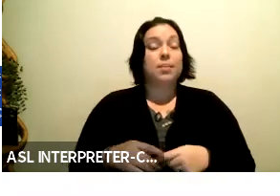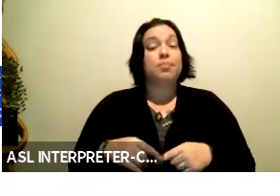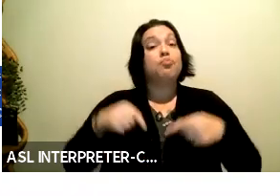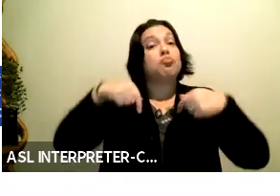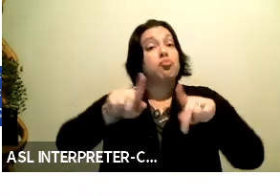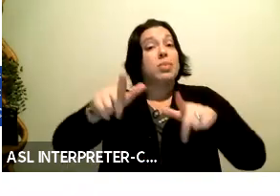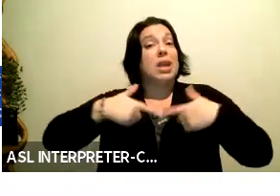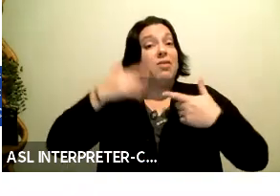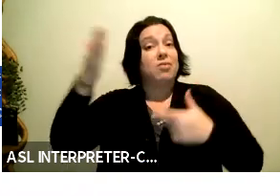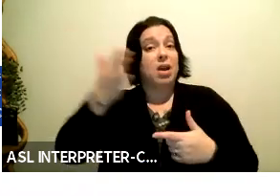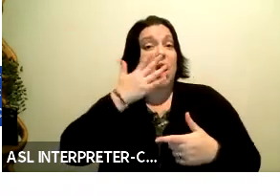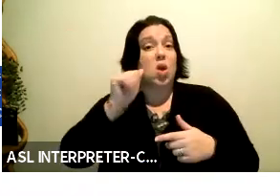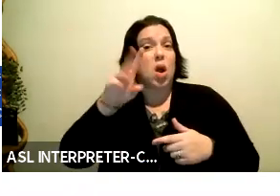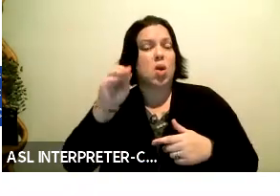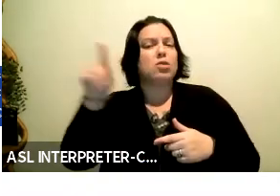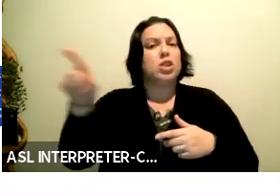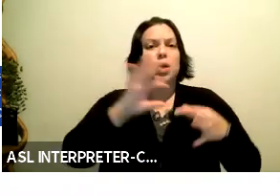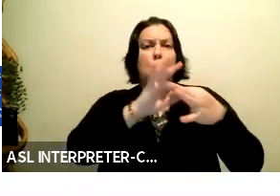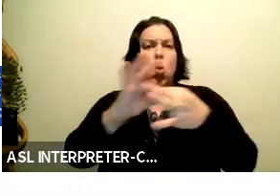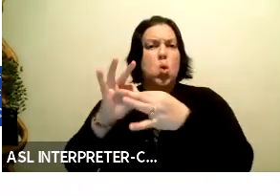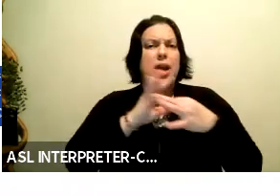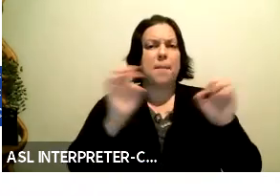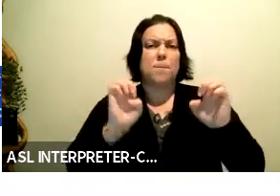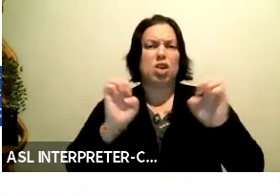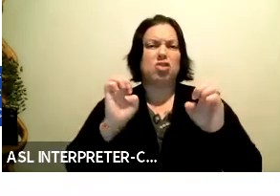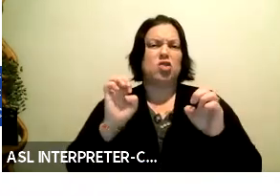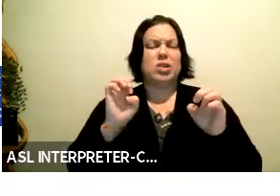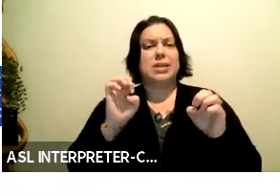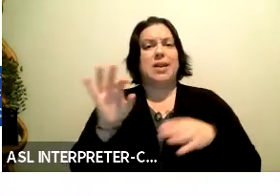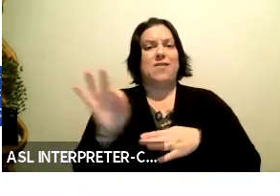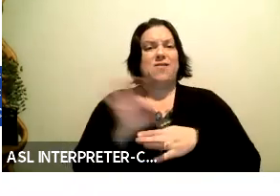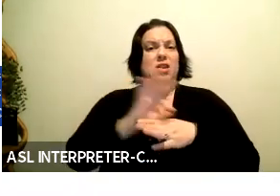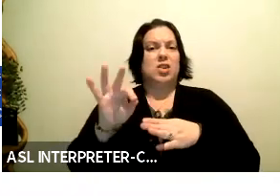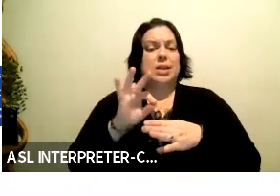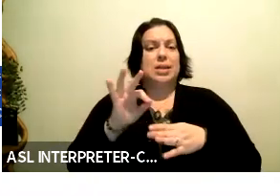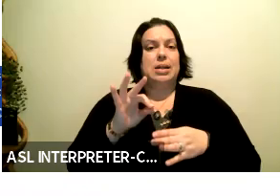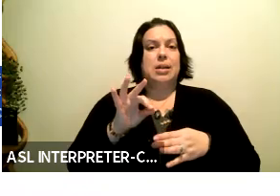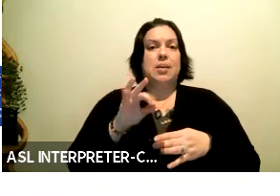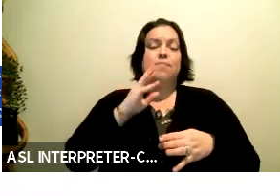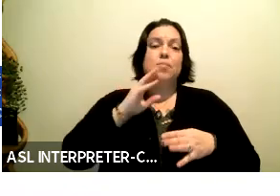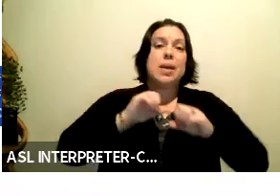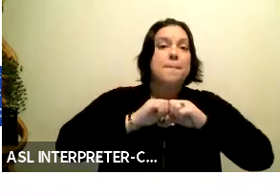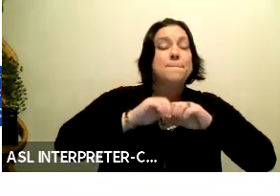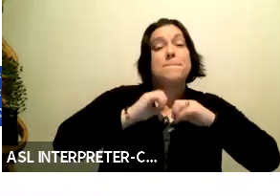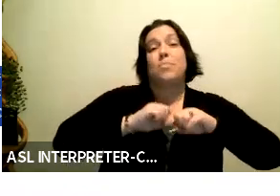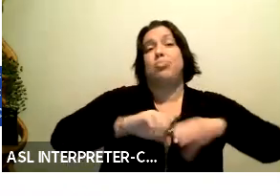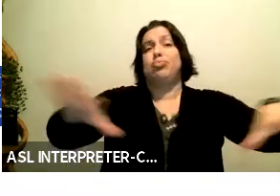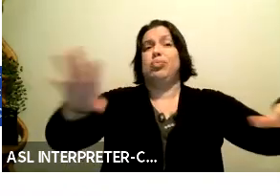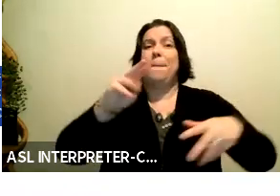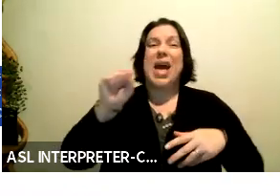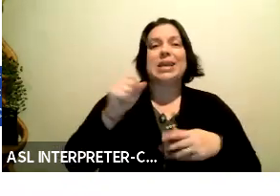coordinated emergency support function 6, mass care, emergency assistance, housing and human